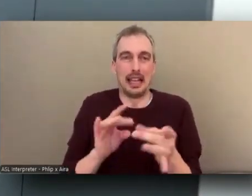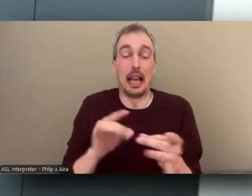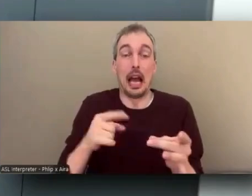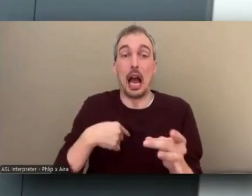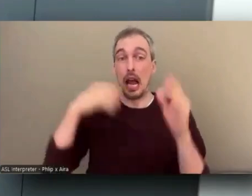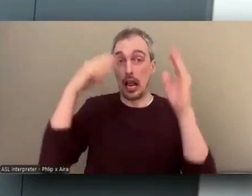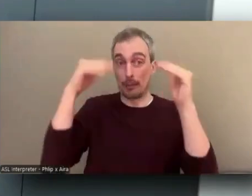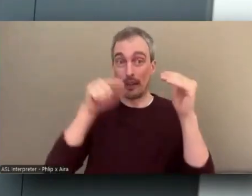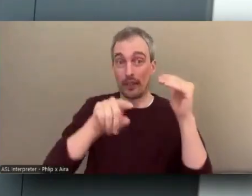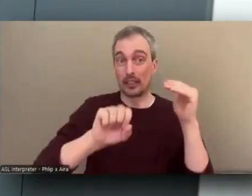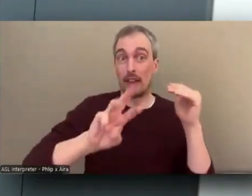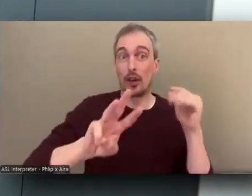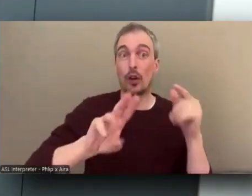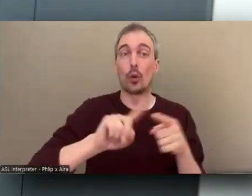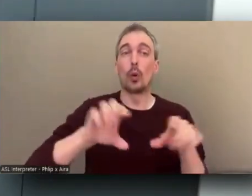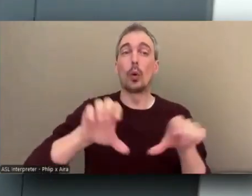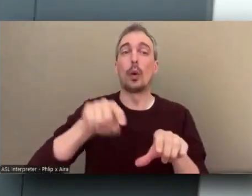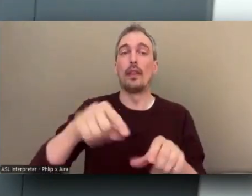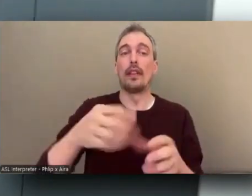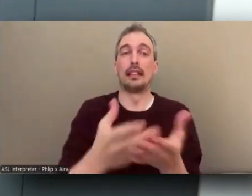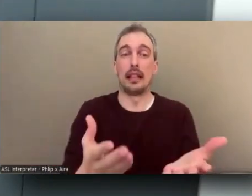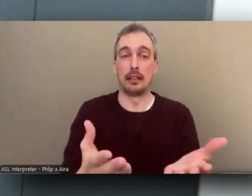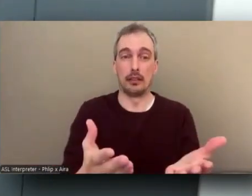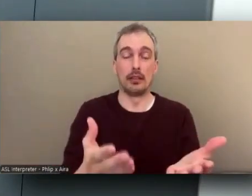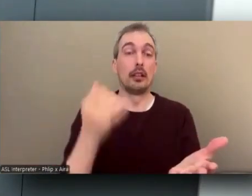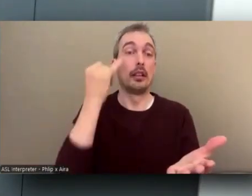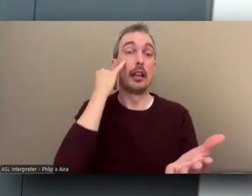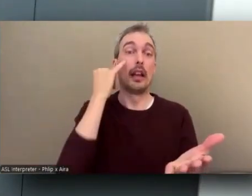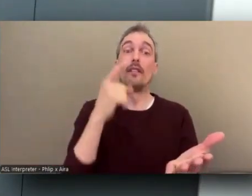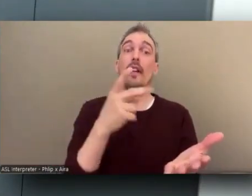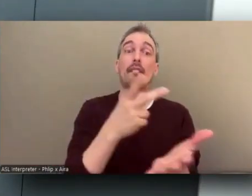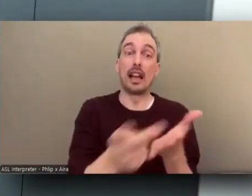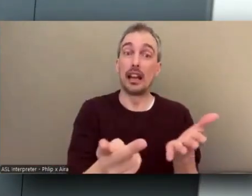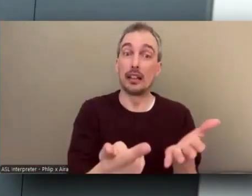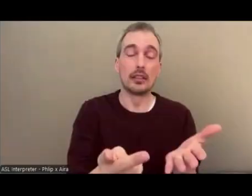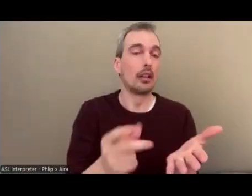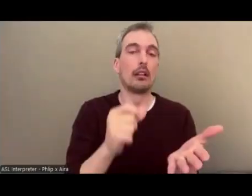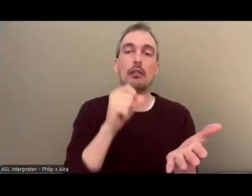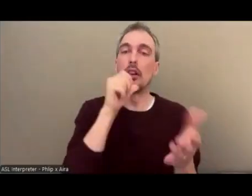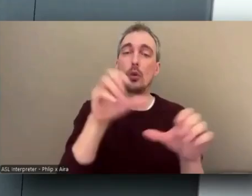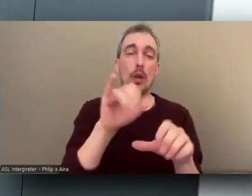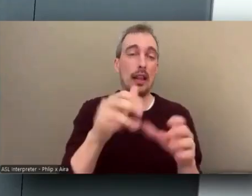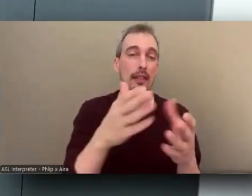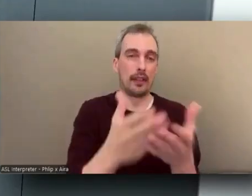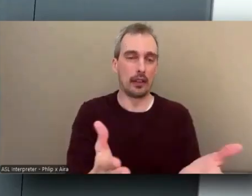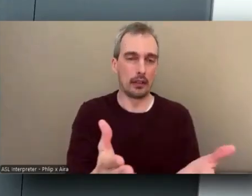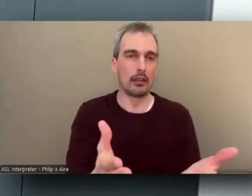And when it fails, it comes back to them. And it's very clear, I own this behavior,I implemented it in my test.